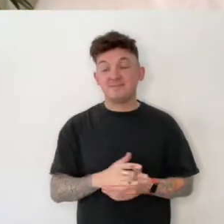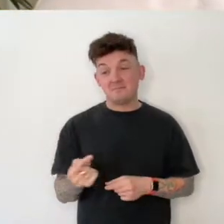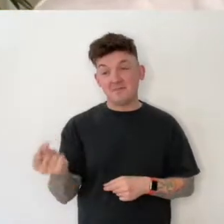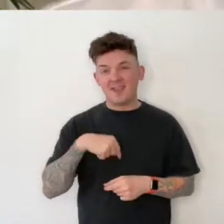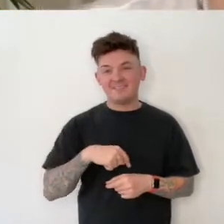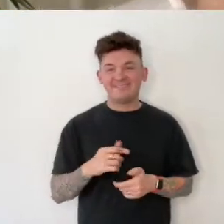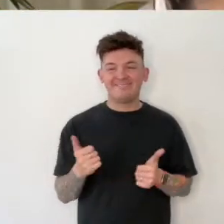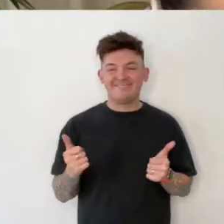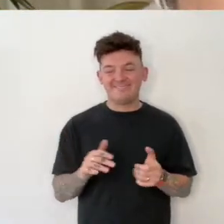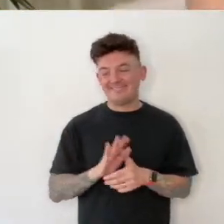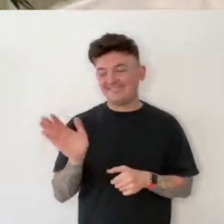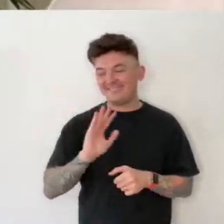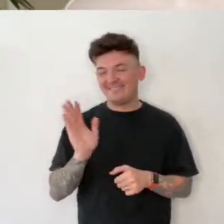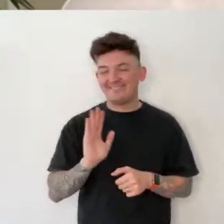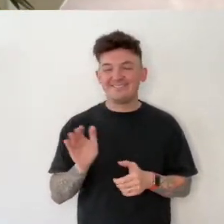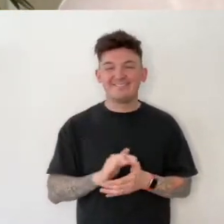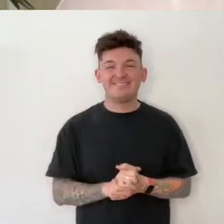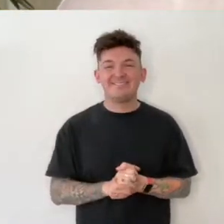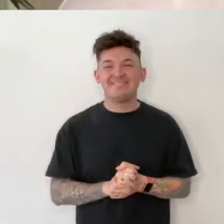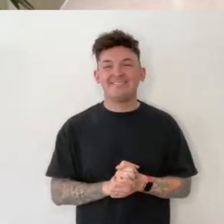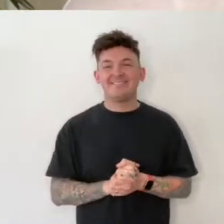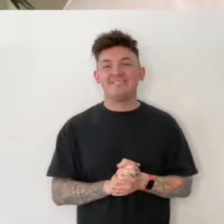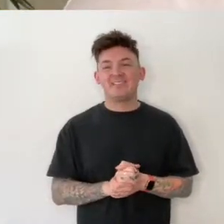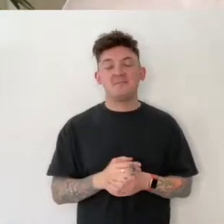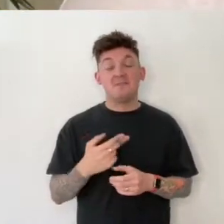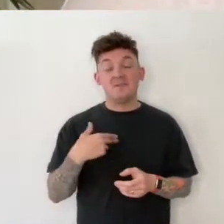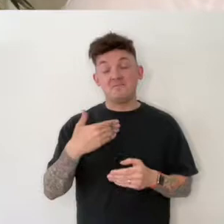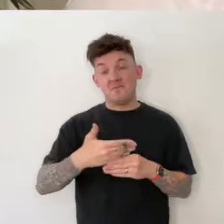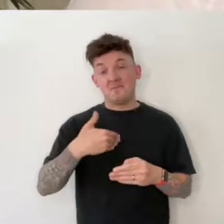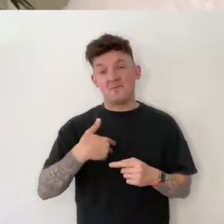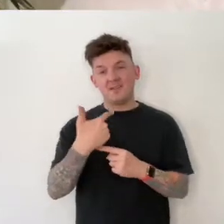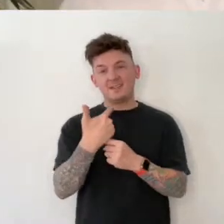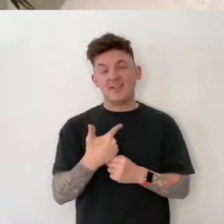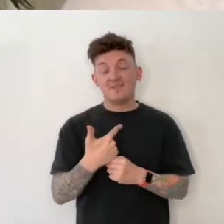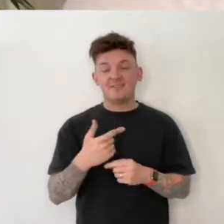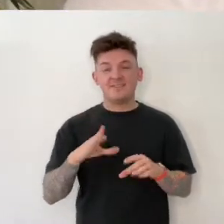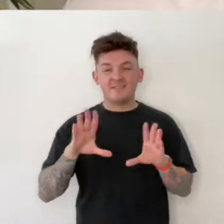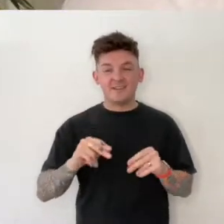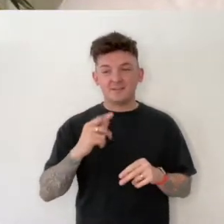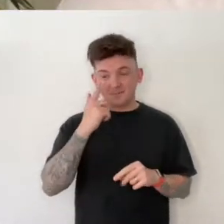we're back! in the room! before the camera gave out uh we were saying that we got these